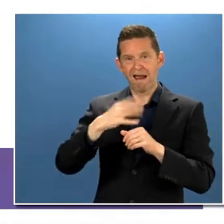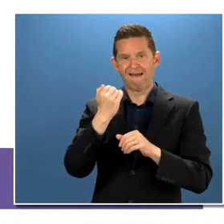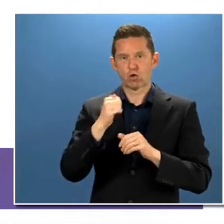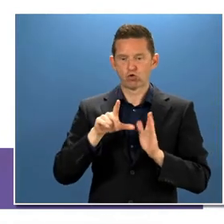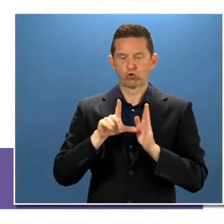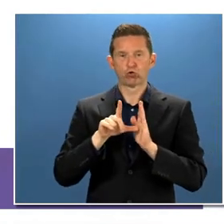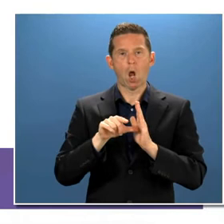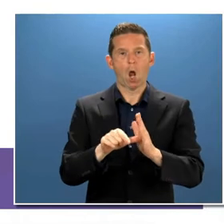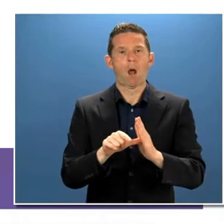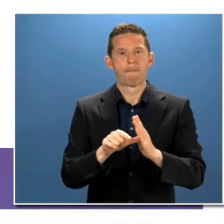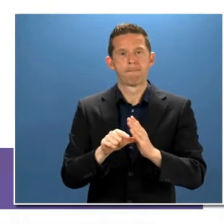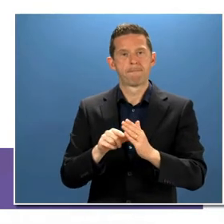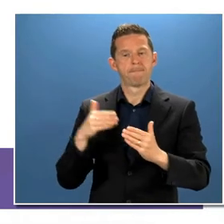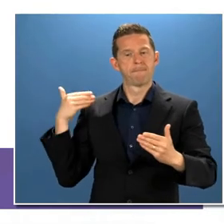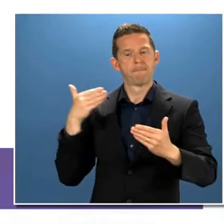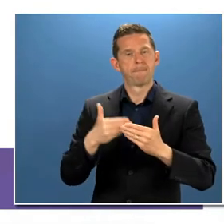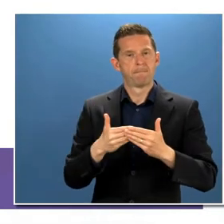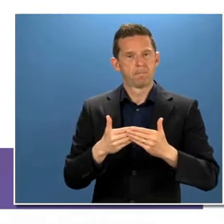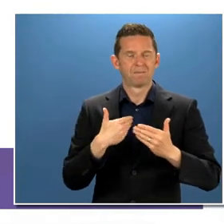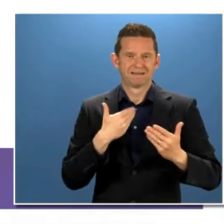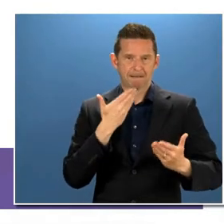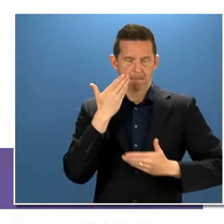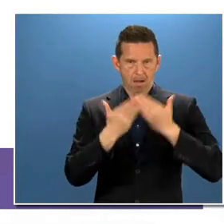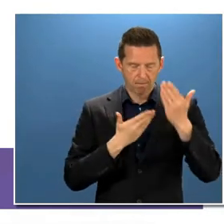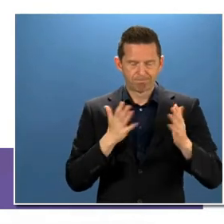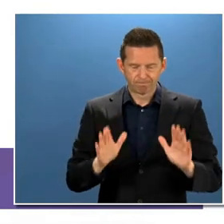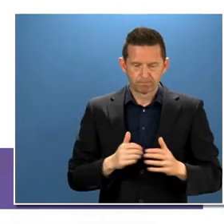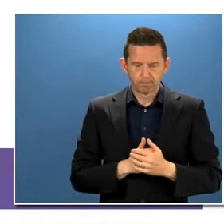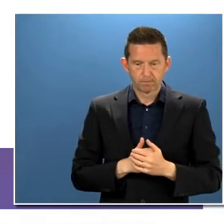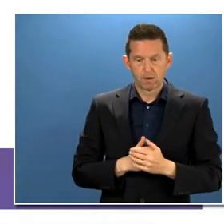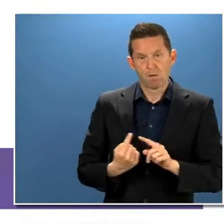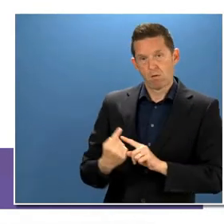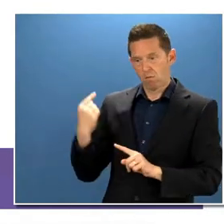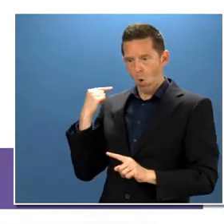process, in that from the point of when discrimination may have taken place, to